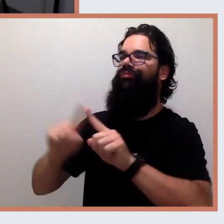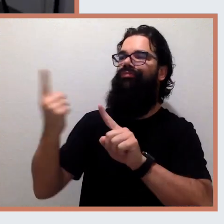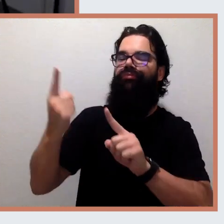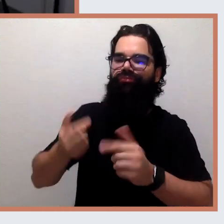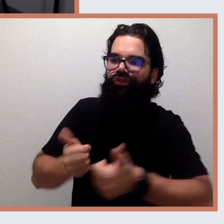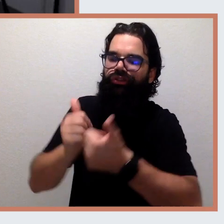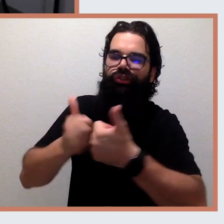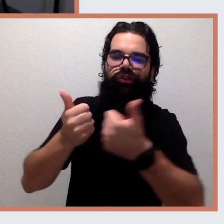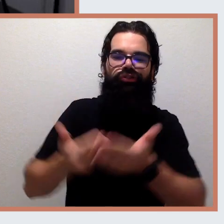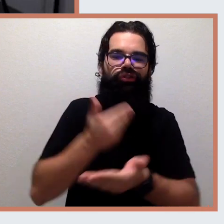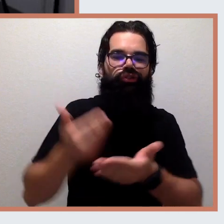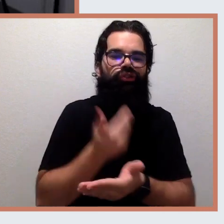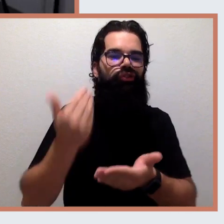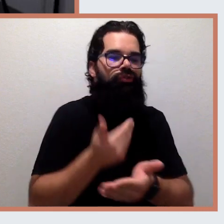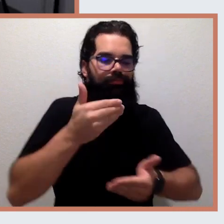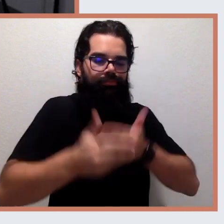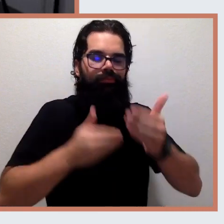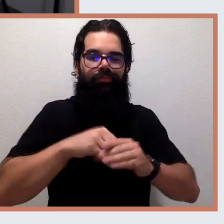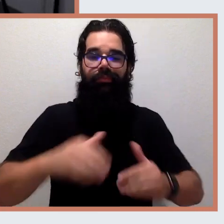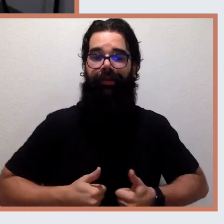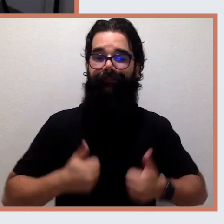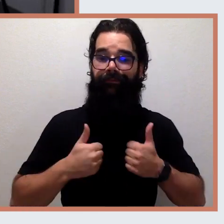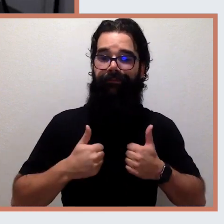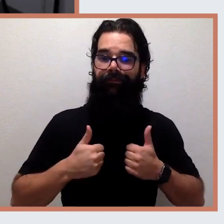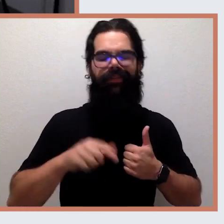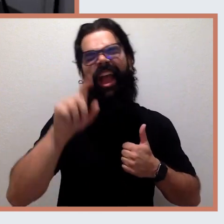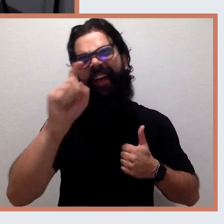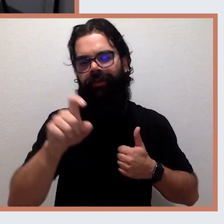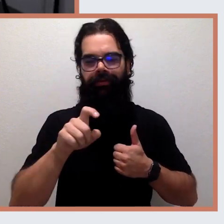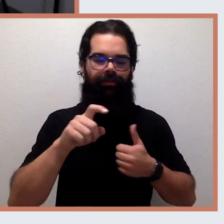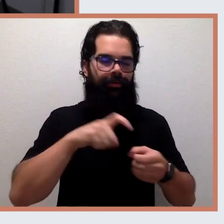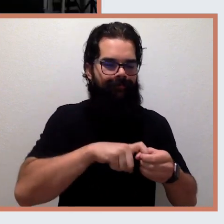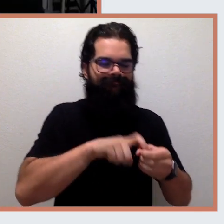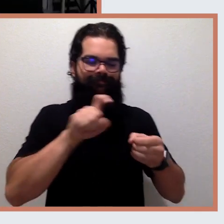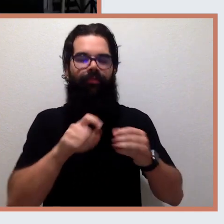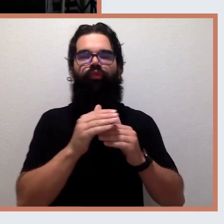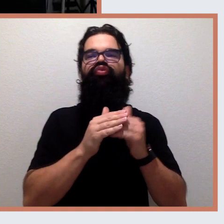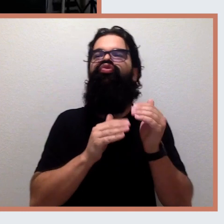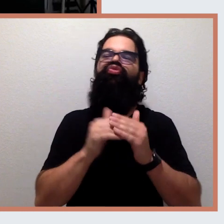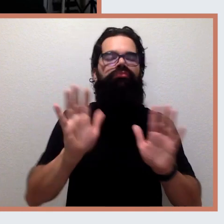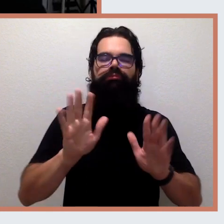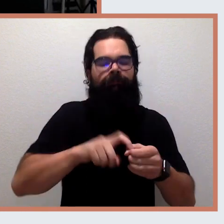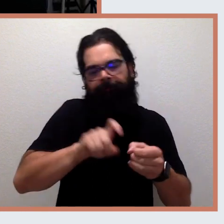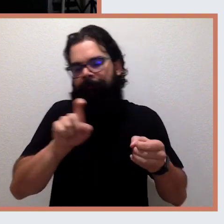making the ceiling the floor, growing into a whole new person, all that can be done, but in order for that to happen,